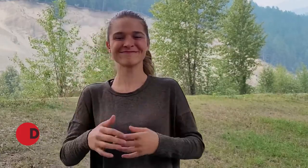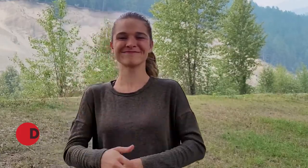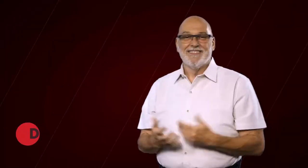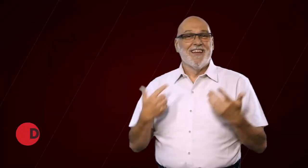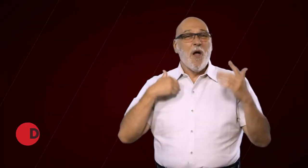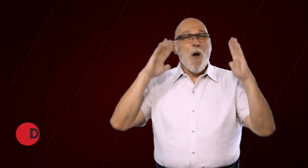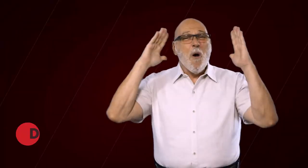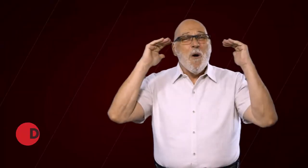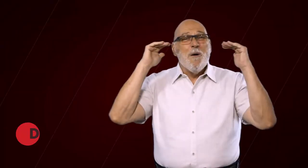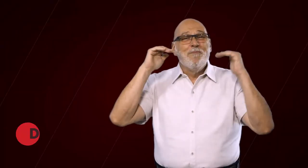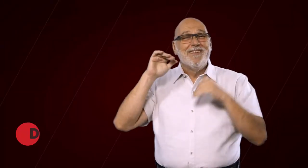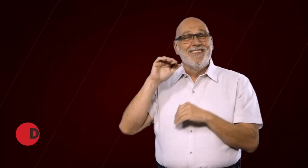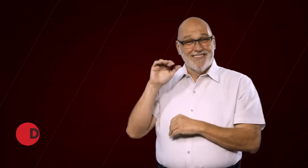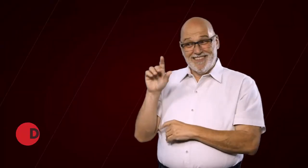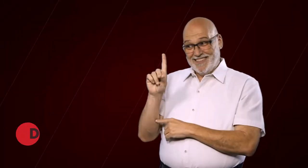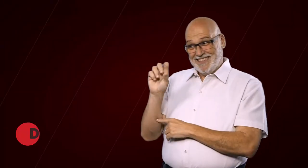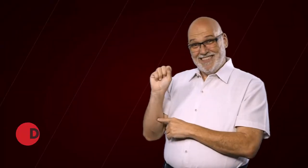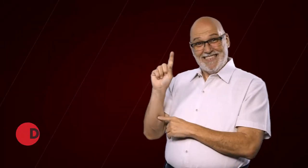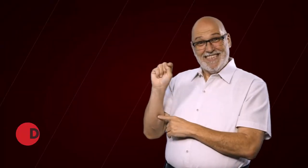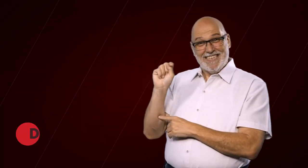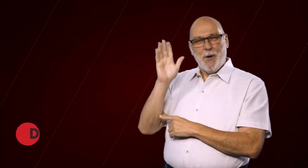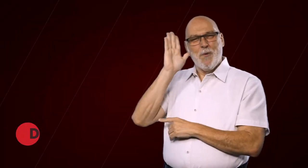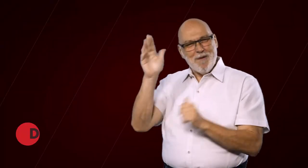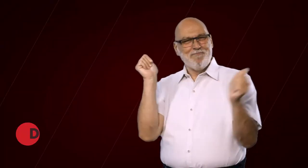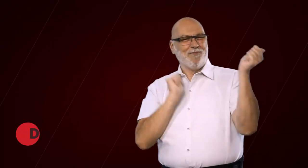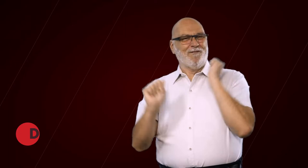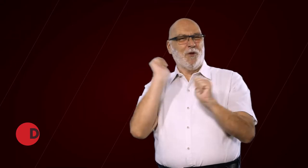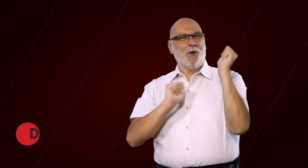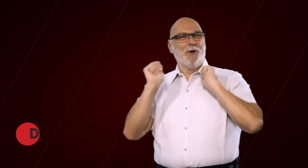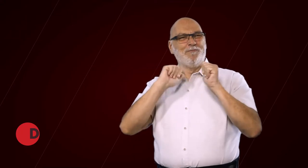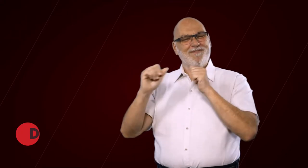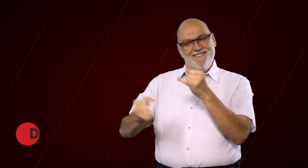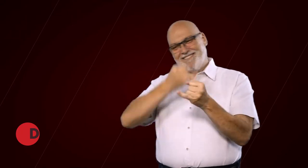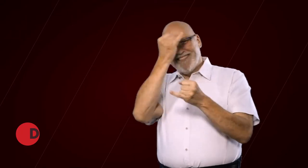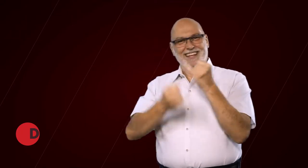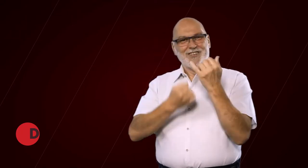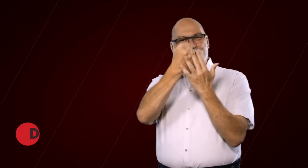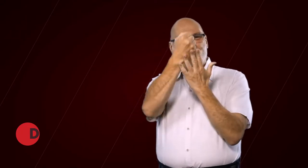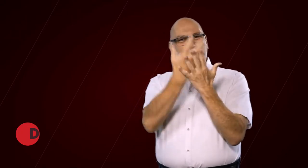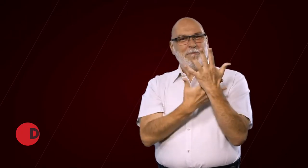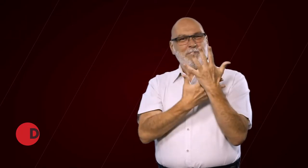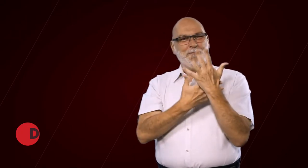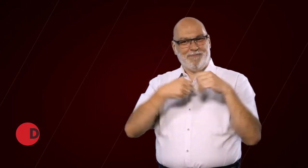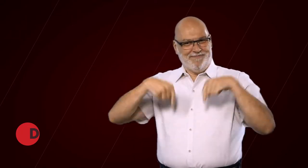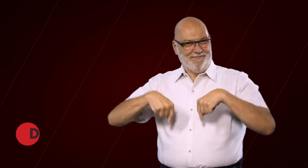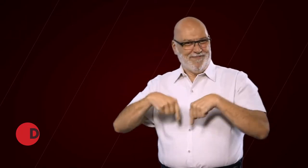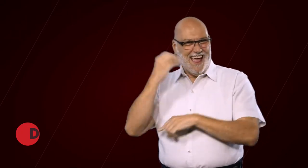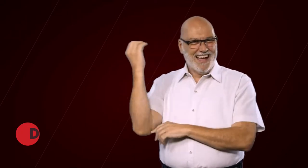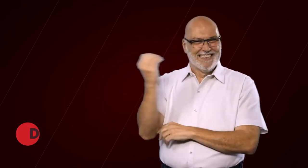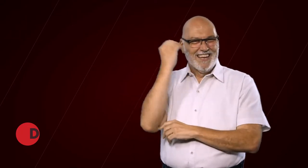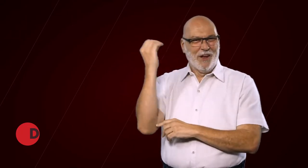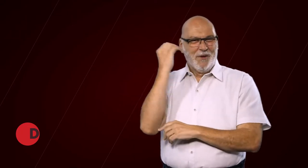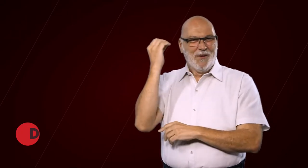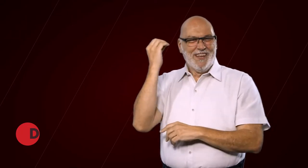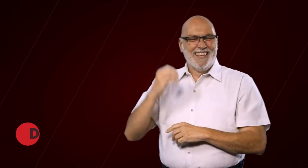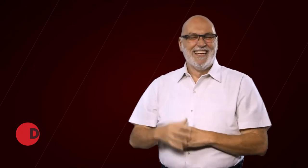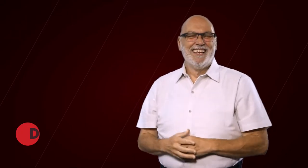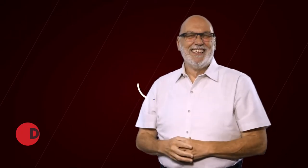[Anselmo]: I hope that DST will perform the final script here in Ontario.